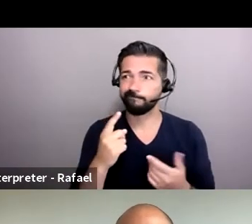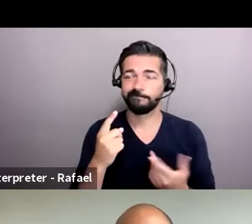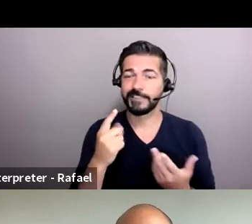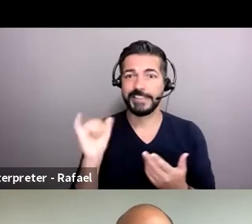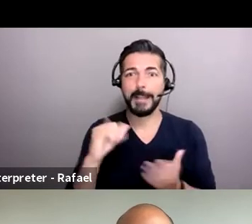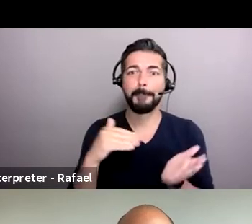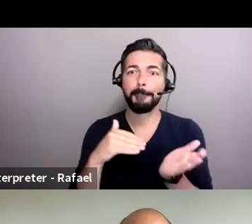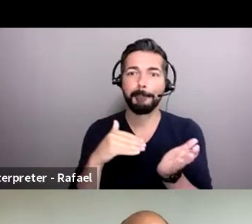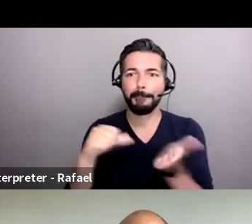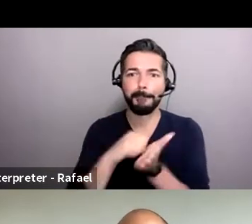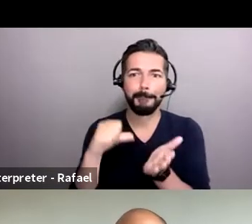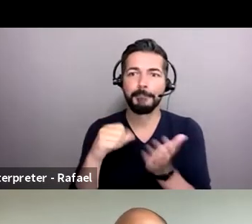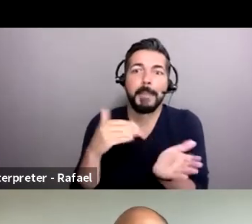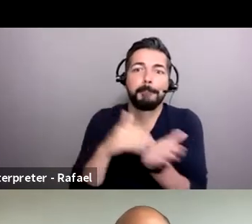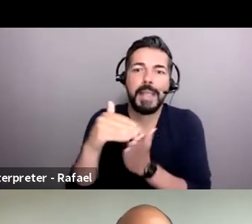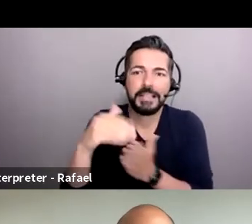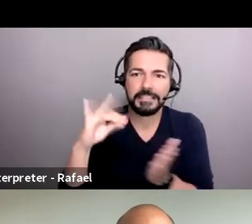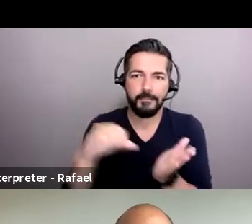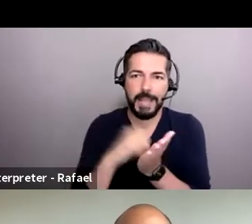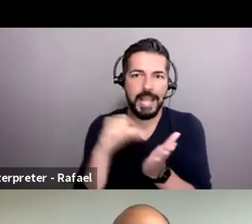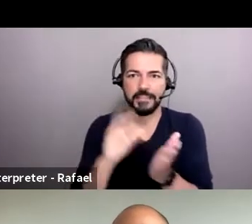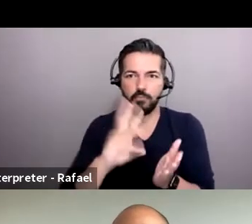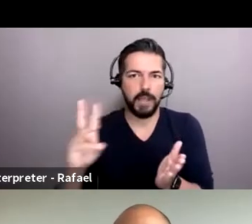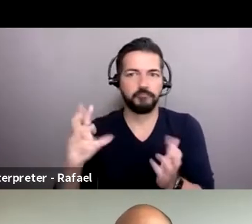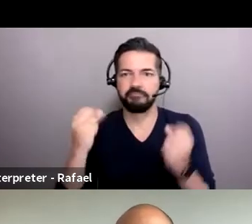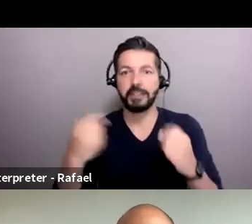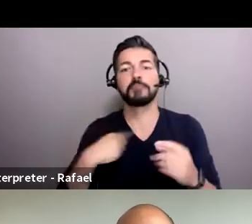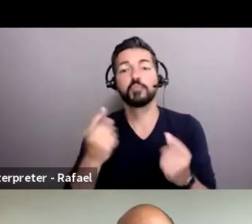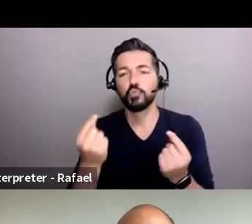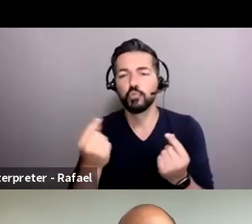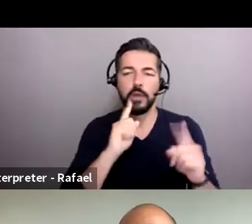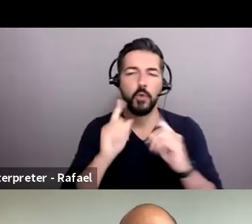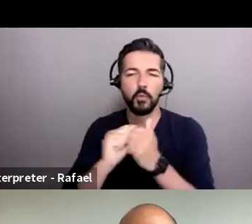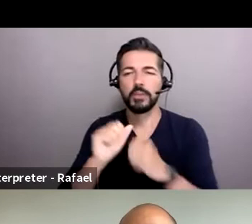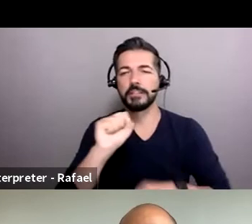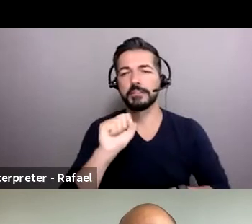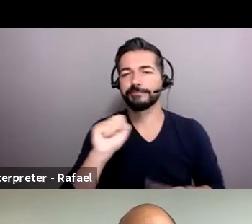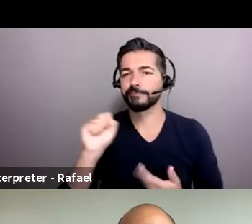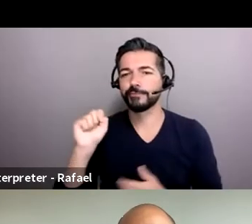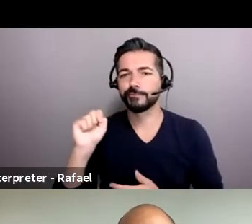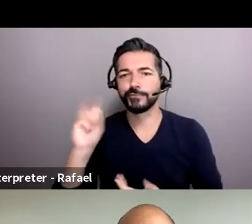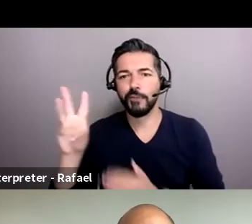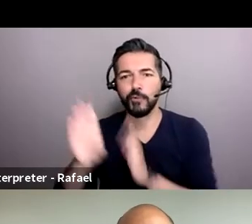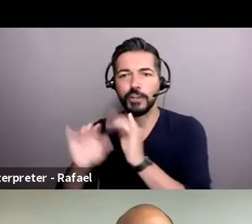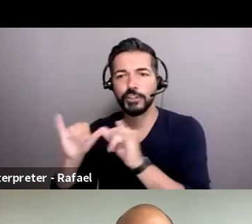And so what I try to do is consult with web devs and software engineers to make sure that we're applying the best metadata